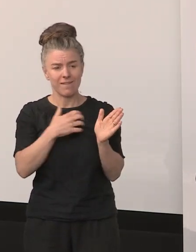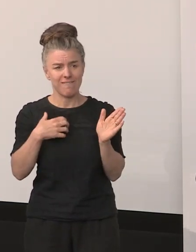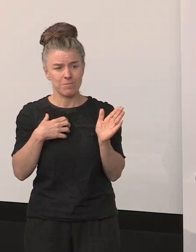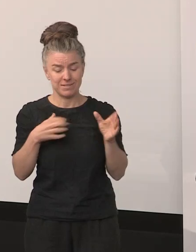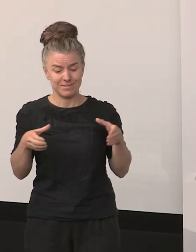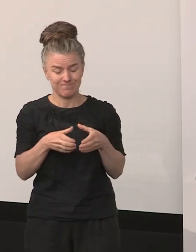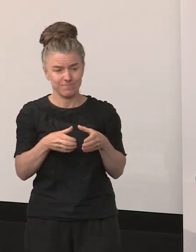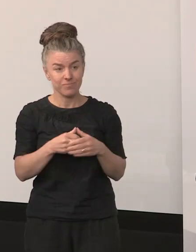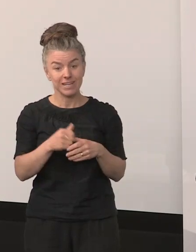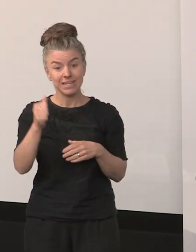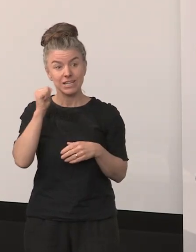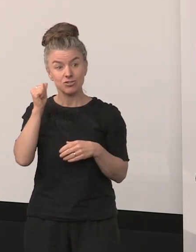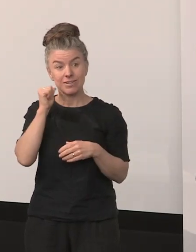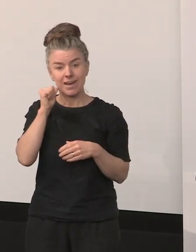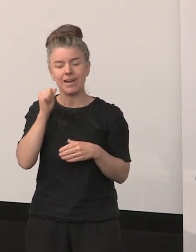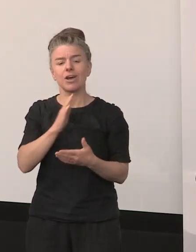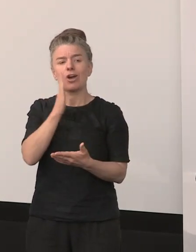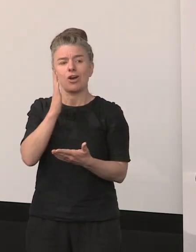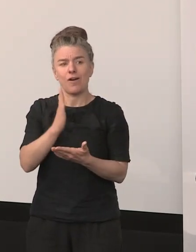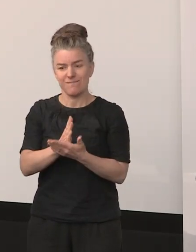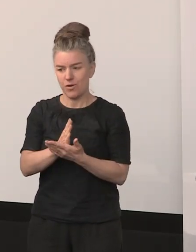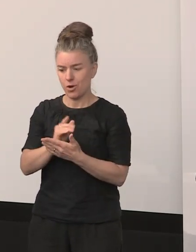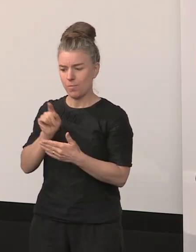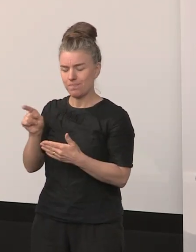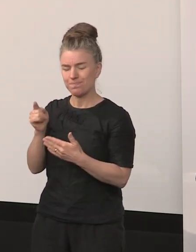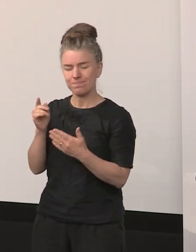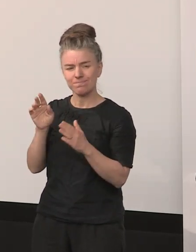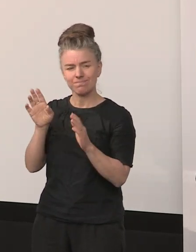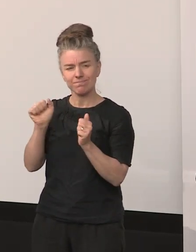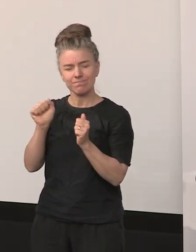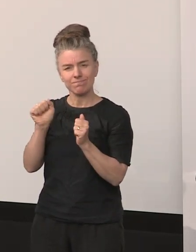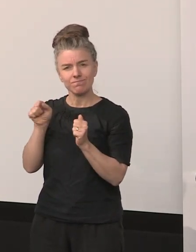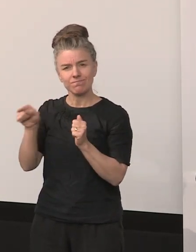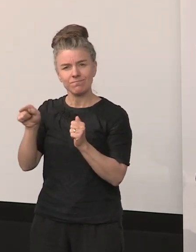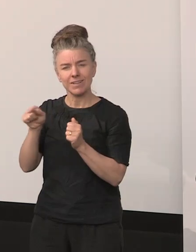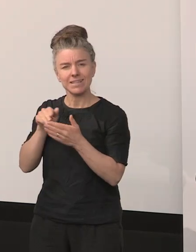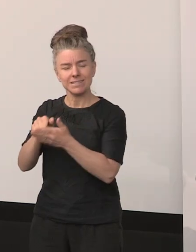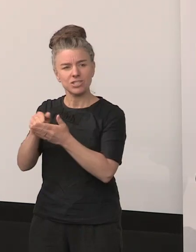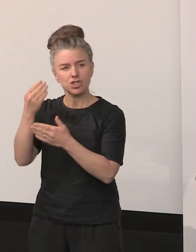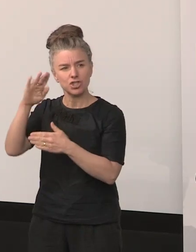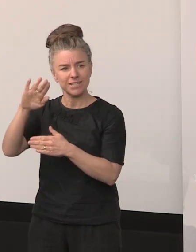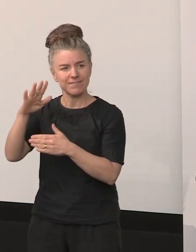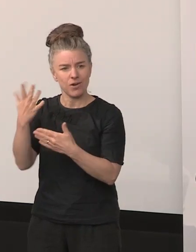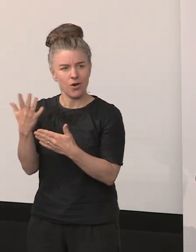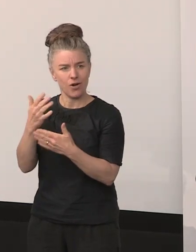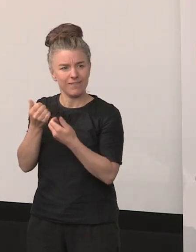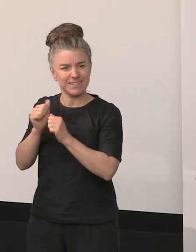management of the facilities has been an all-of-government responsibility anyway. The announcement yesterday was